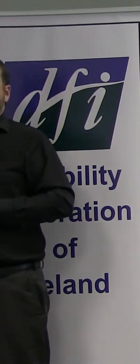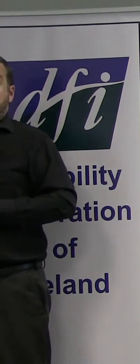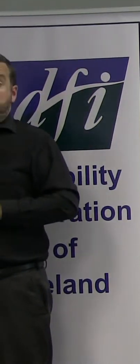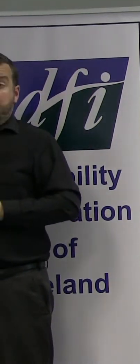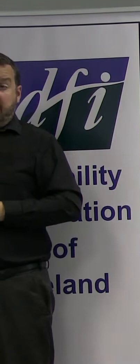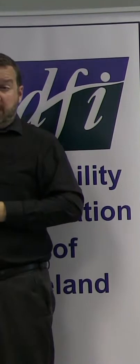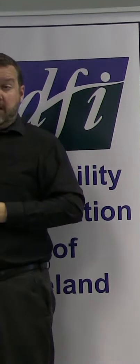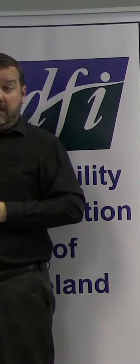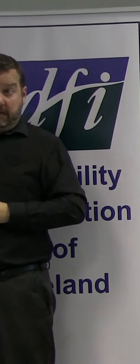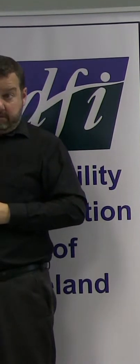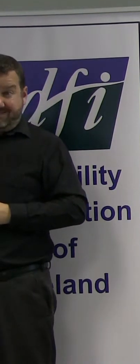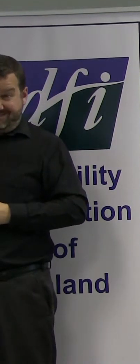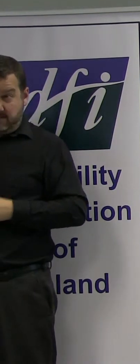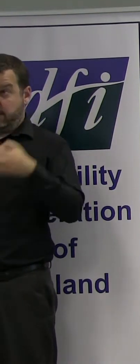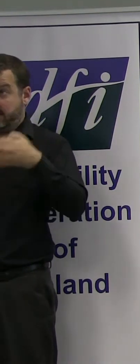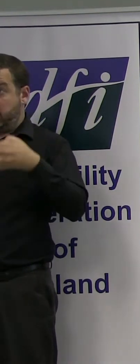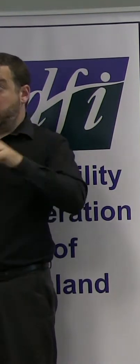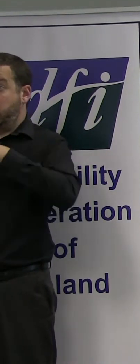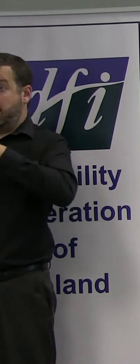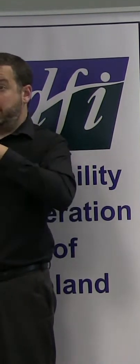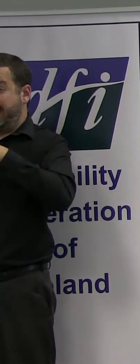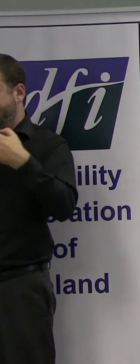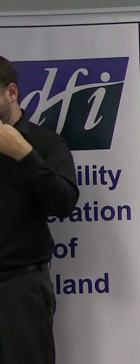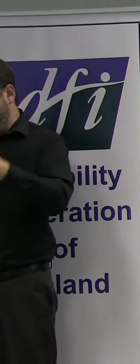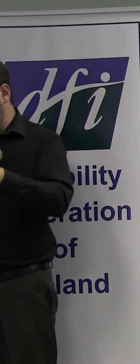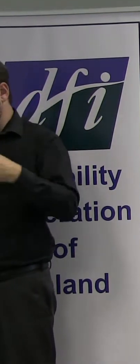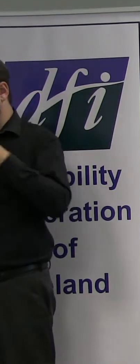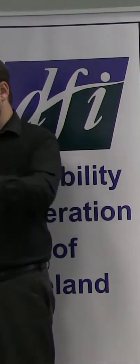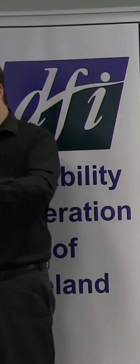associated with people's charge reporters are absolutely entitled again